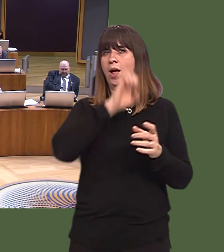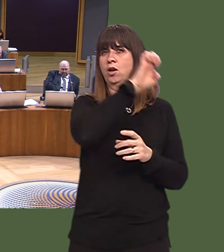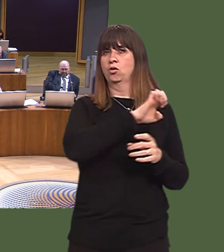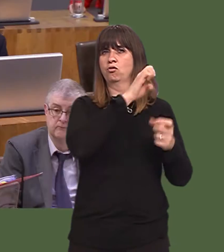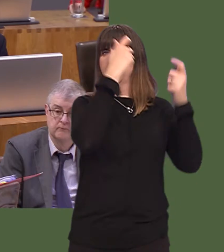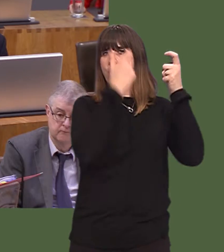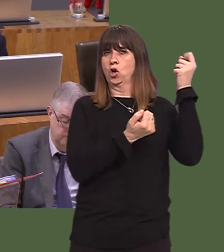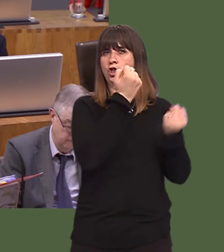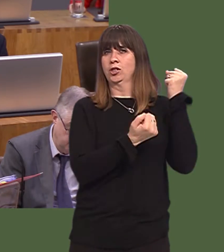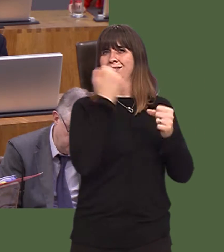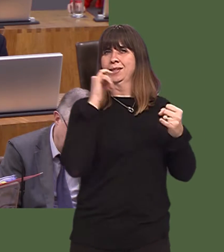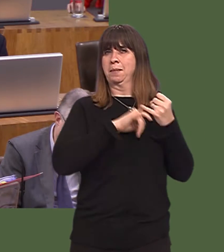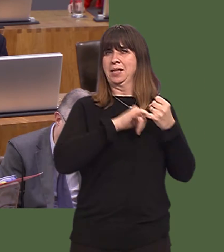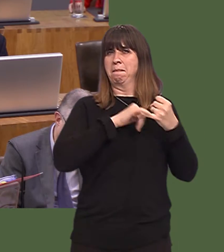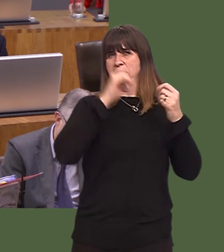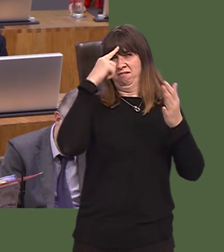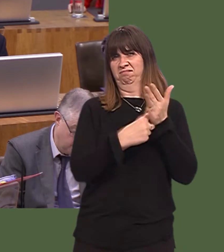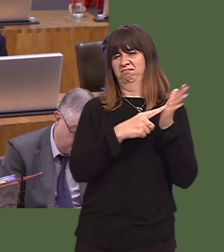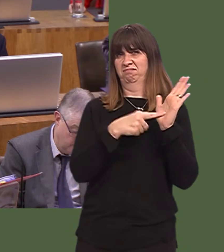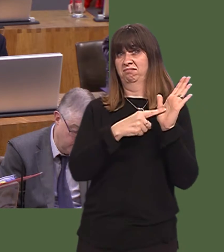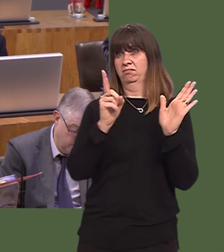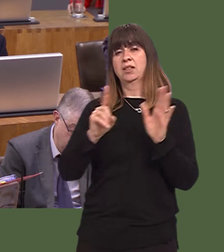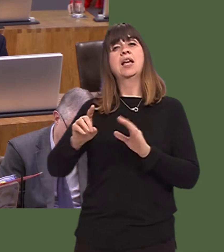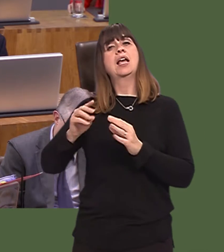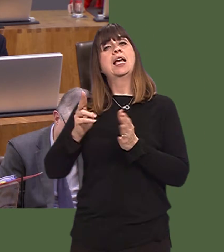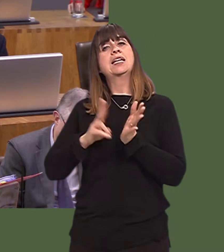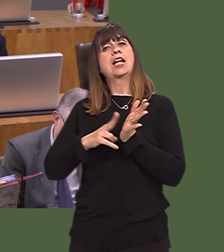OAQ(5)0403(FM) [W] Carwyn Jones: Natural Resources Wales is the